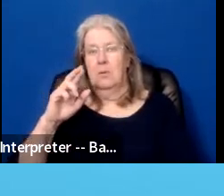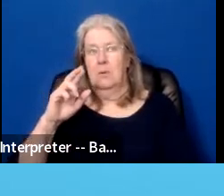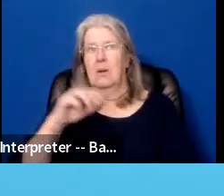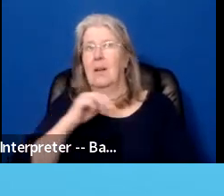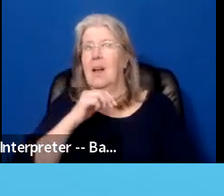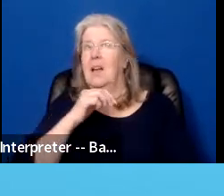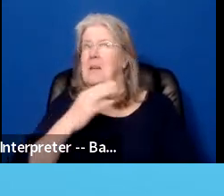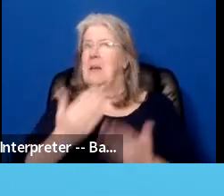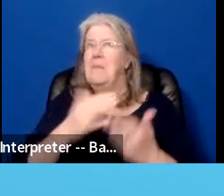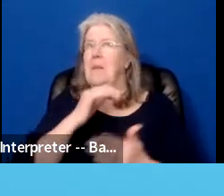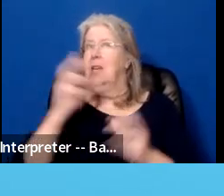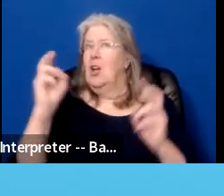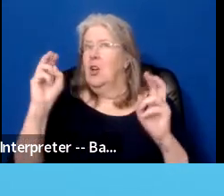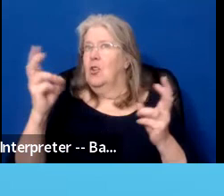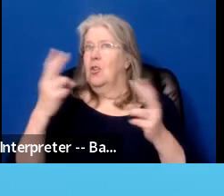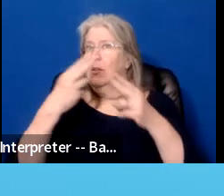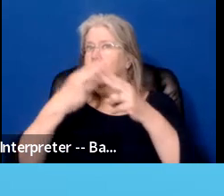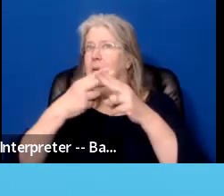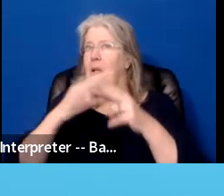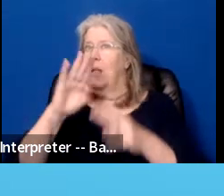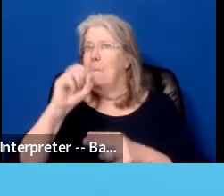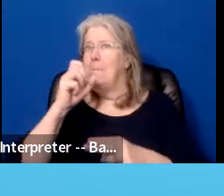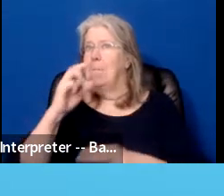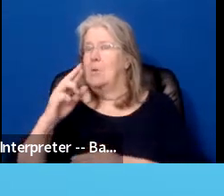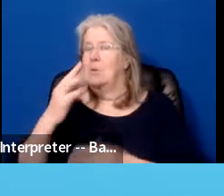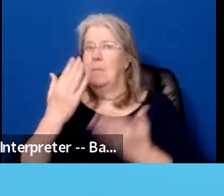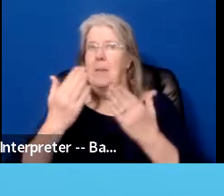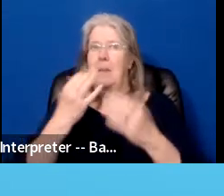at that time, we may be calling it your yearly COVID vaccine.